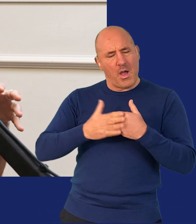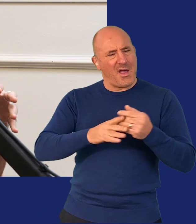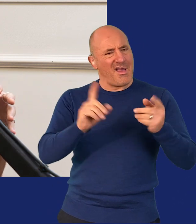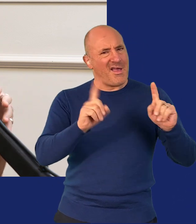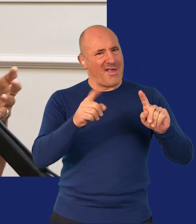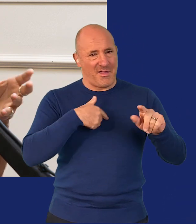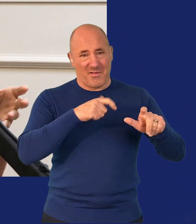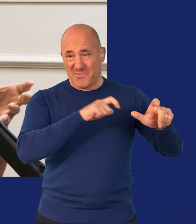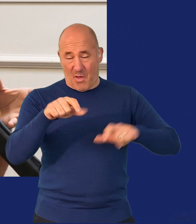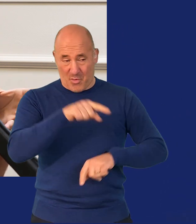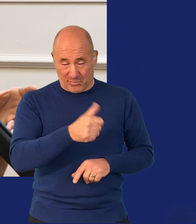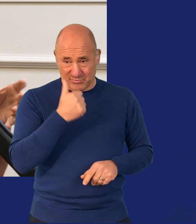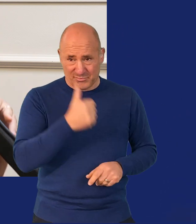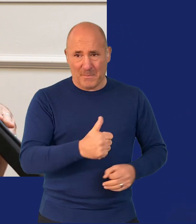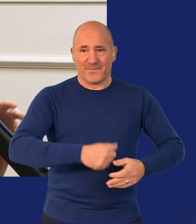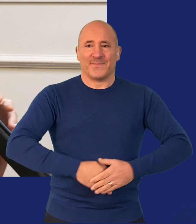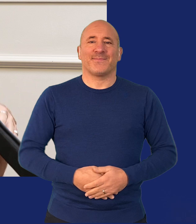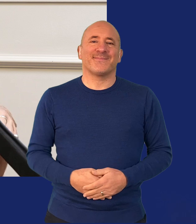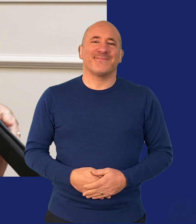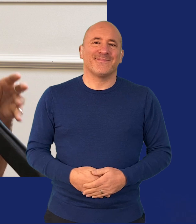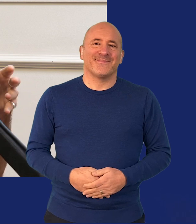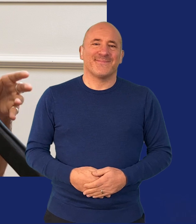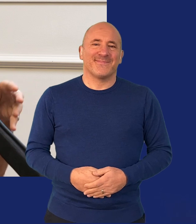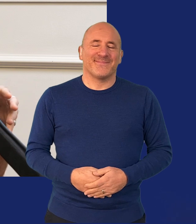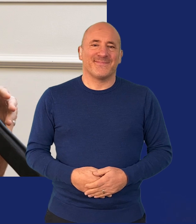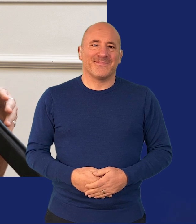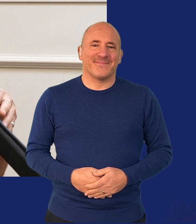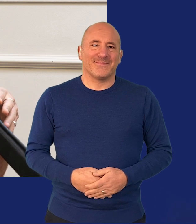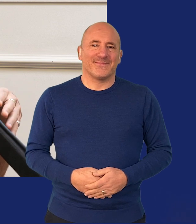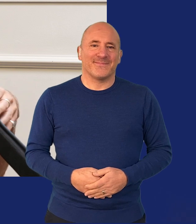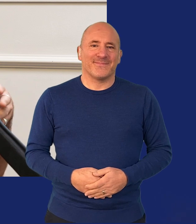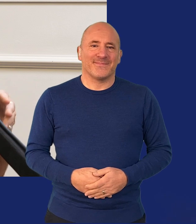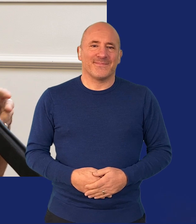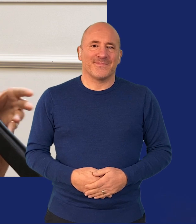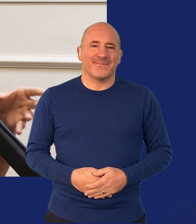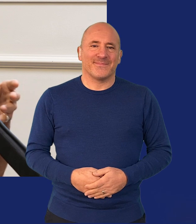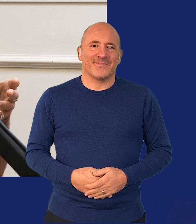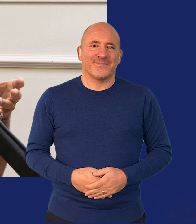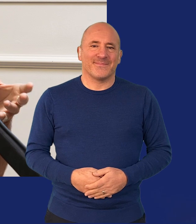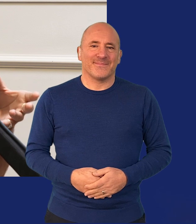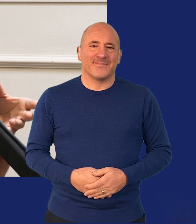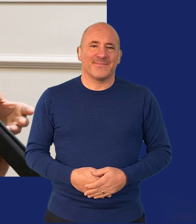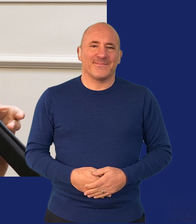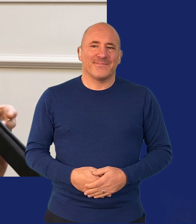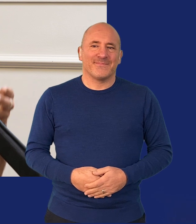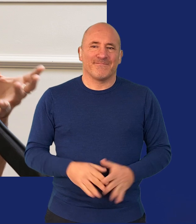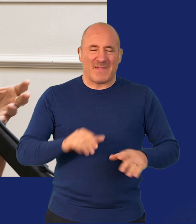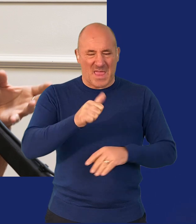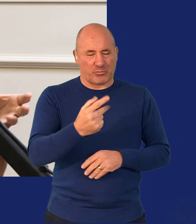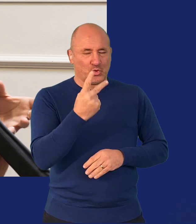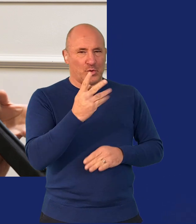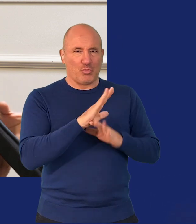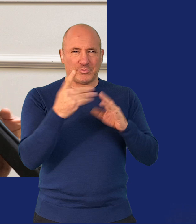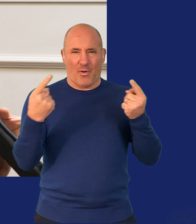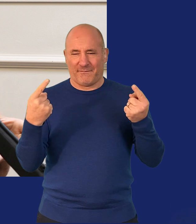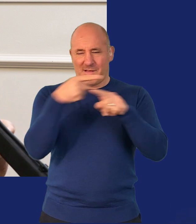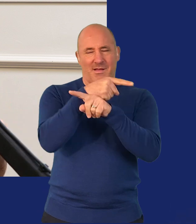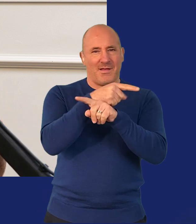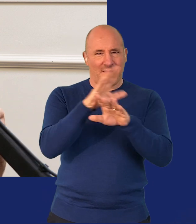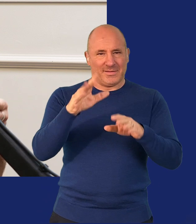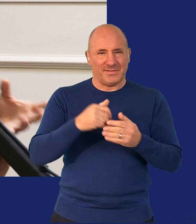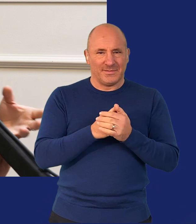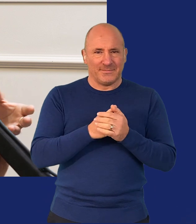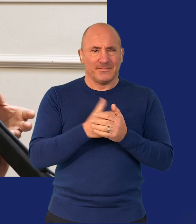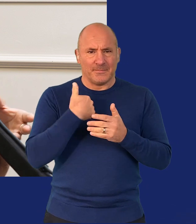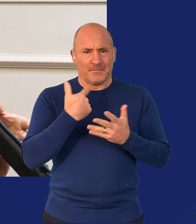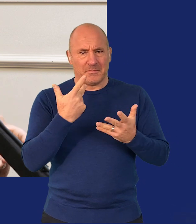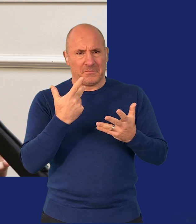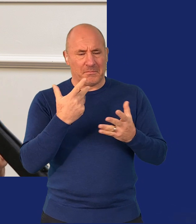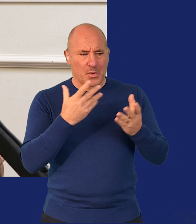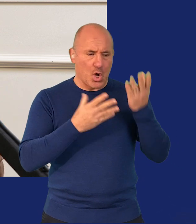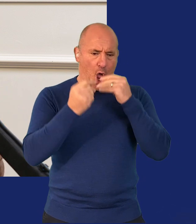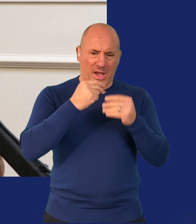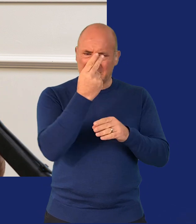So, like, the next two kind of crossover, where it's how do